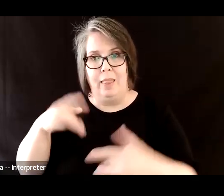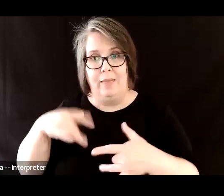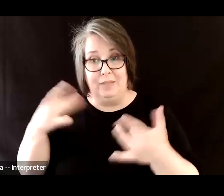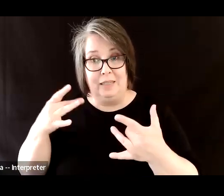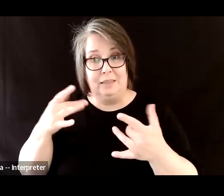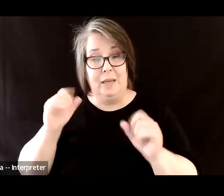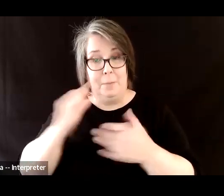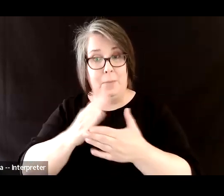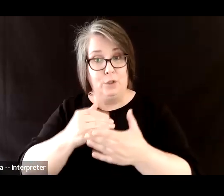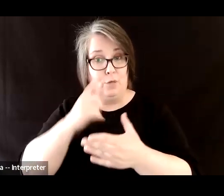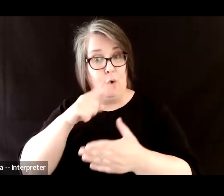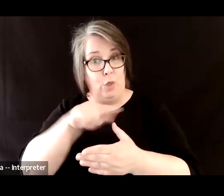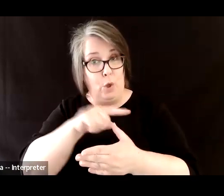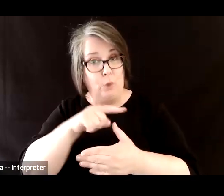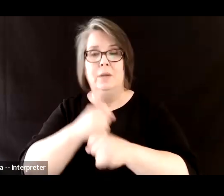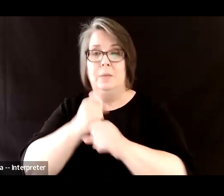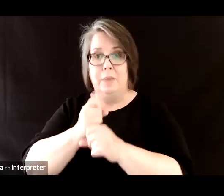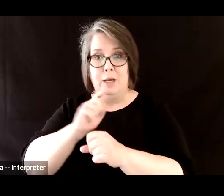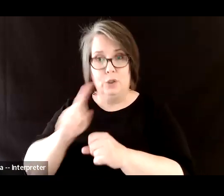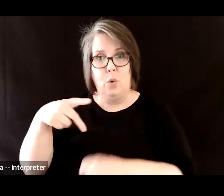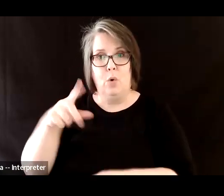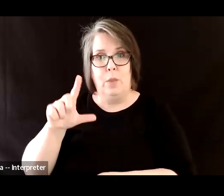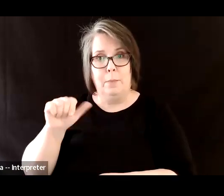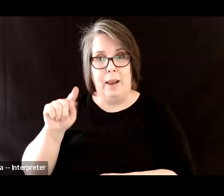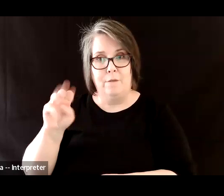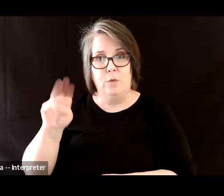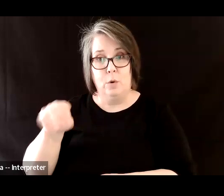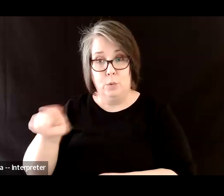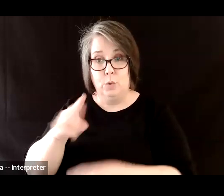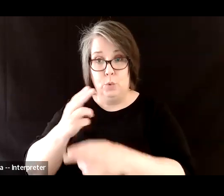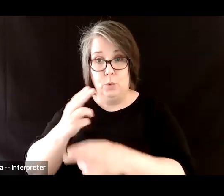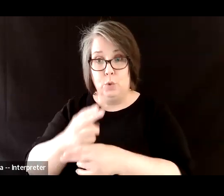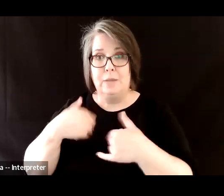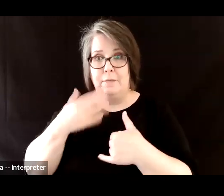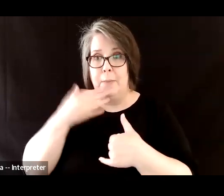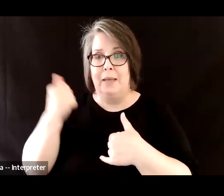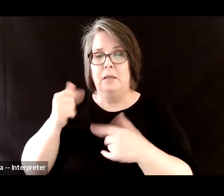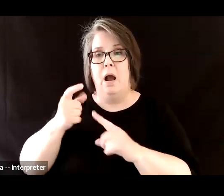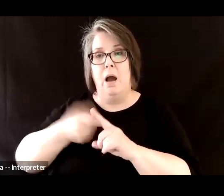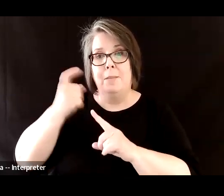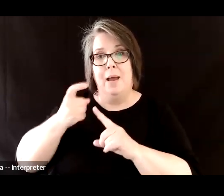And try to ensure that the platforms that you are using have the best automatic captions available to them.